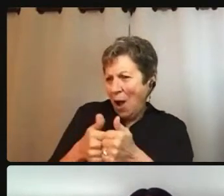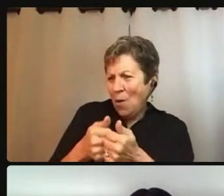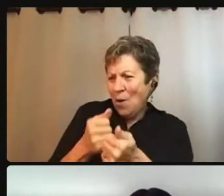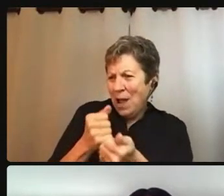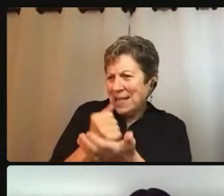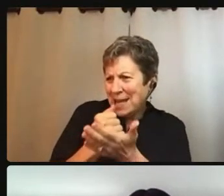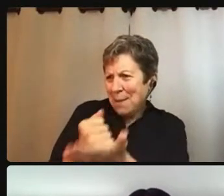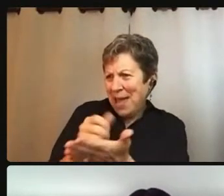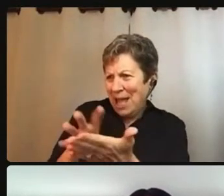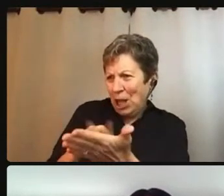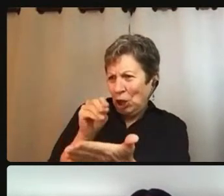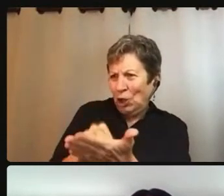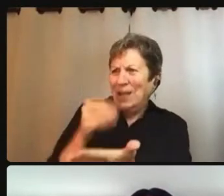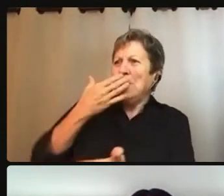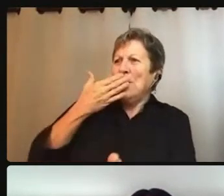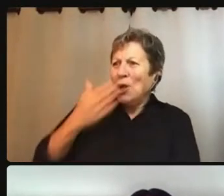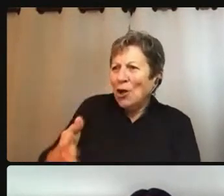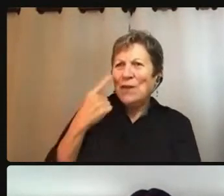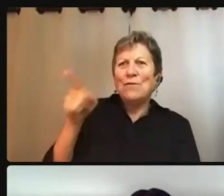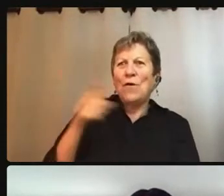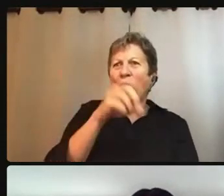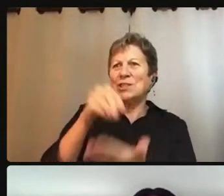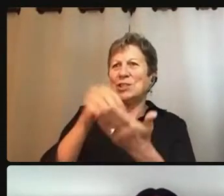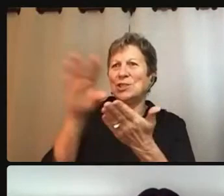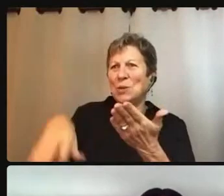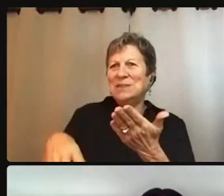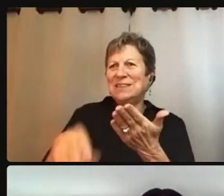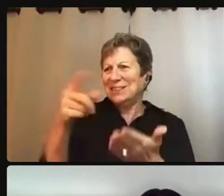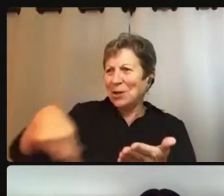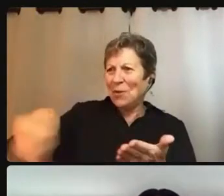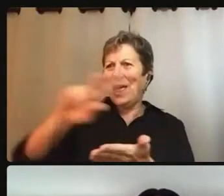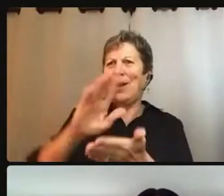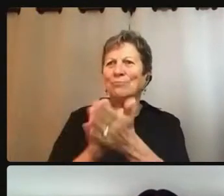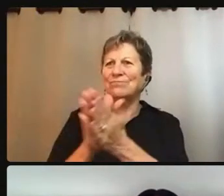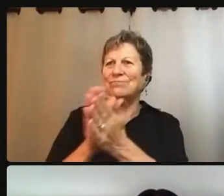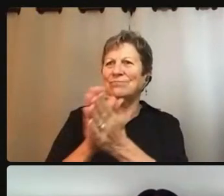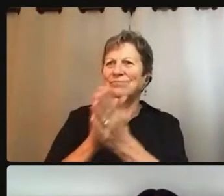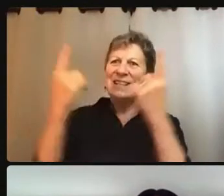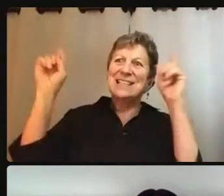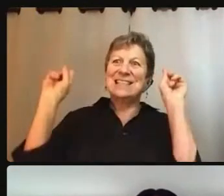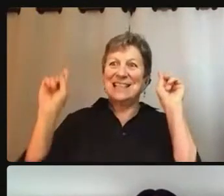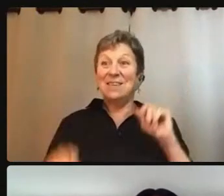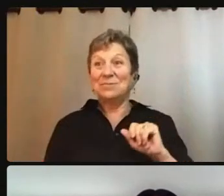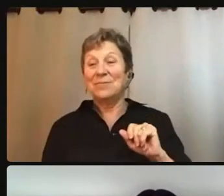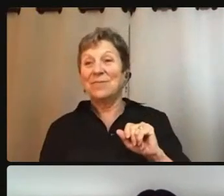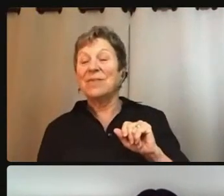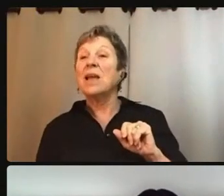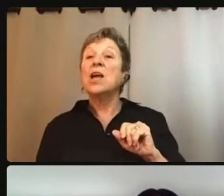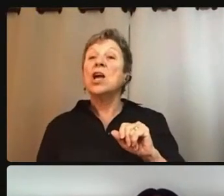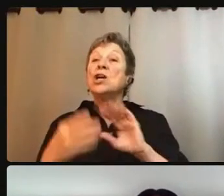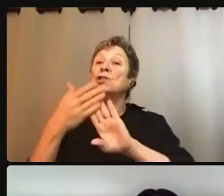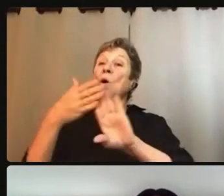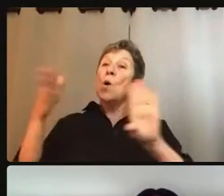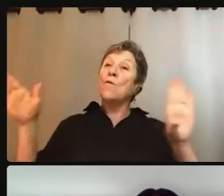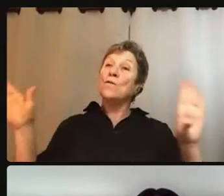WHAT CAN I DO TO SUPPORT THE TEACHERS AND THE STAFF? WHAT CAN I DO TO MAKE LEARNING